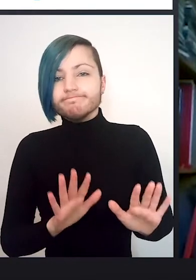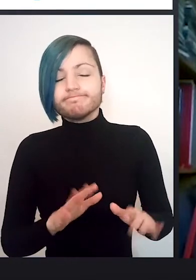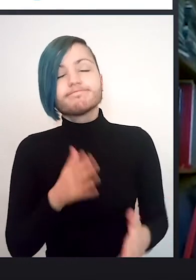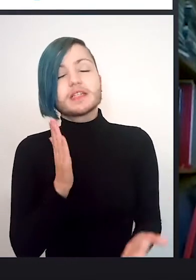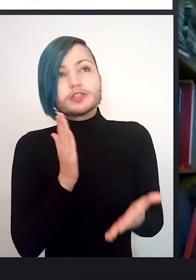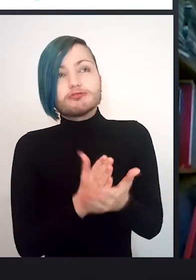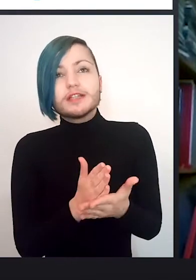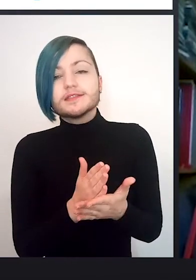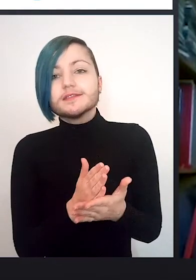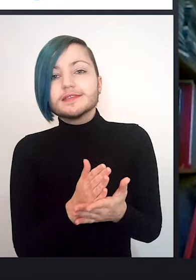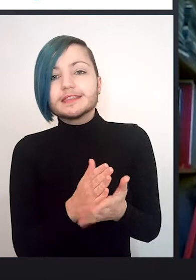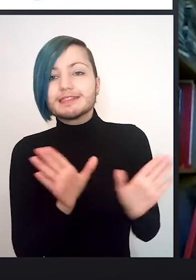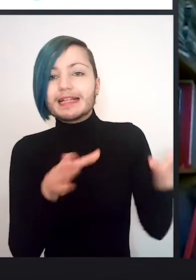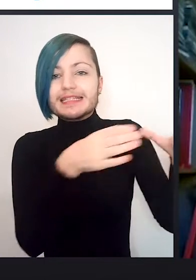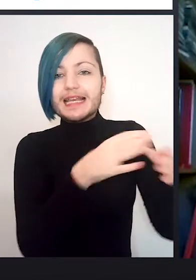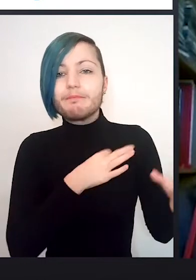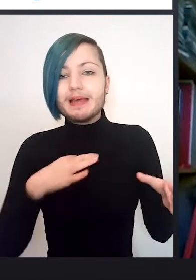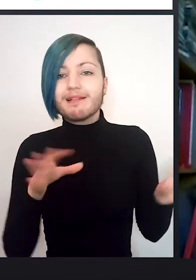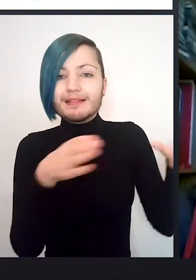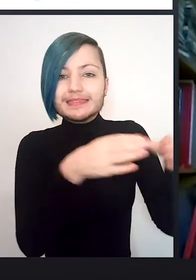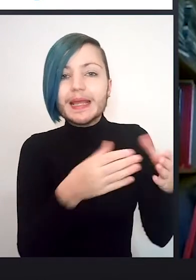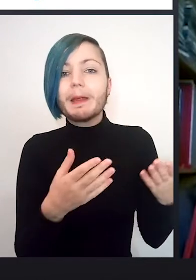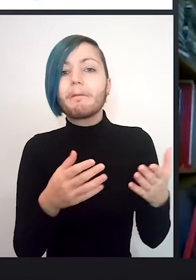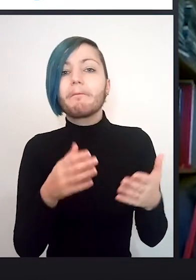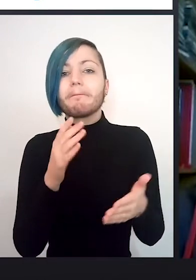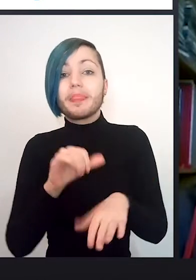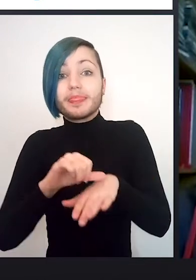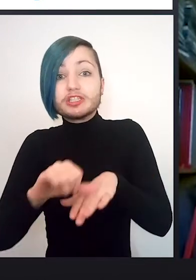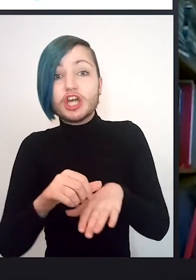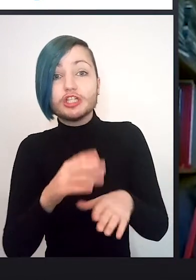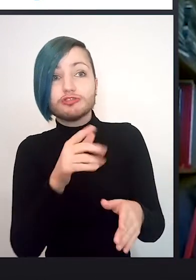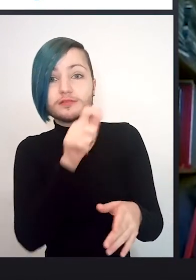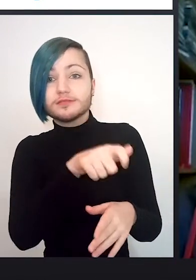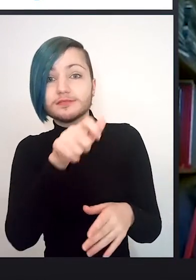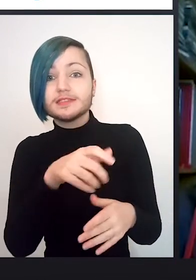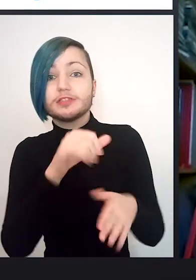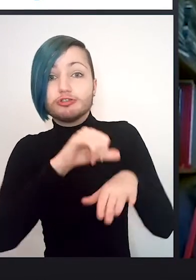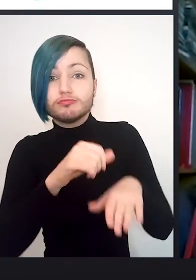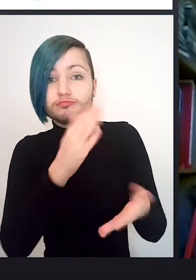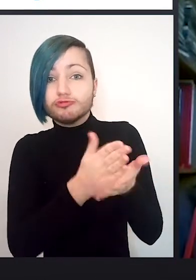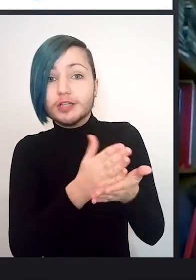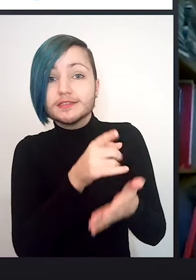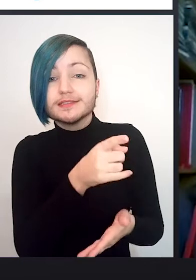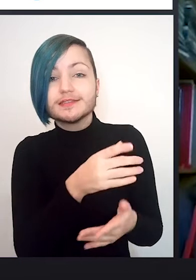and trust I suppose that the advice that you were getting was right.